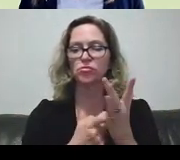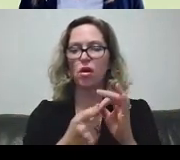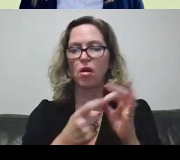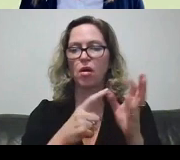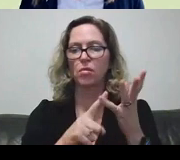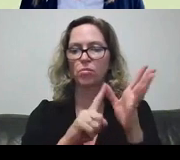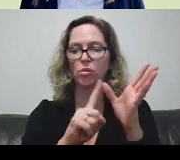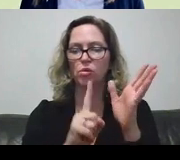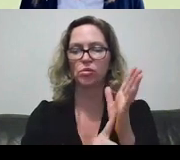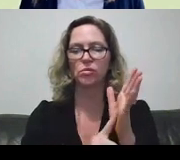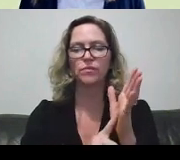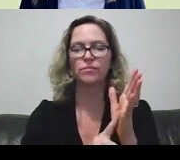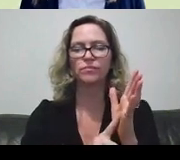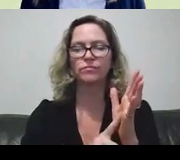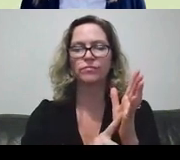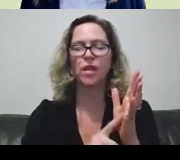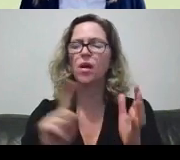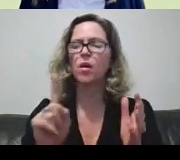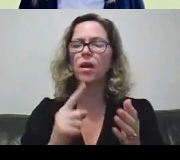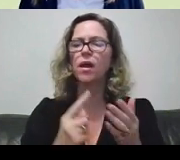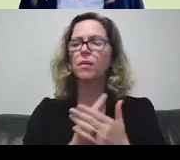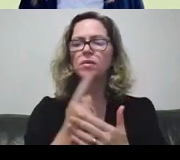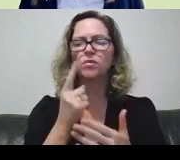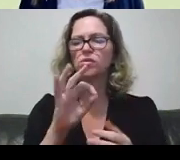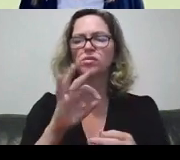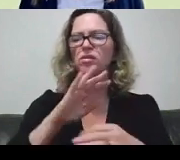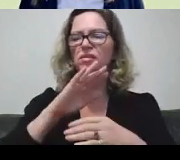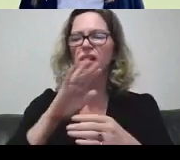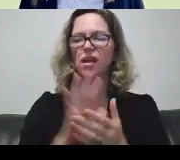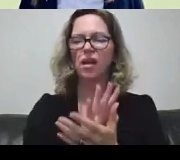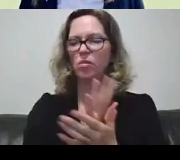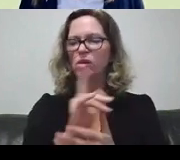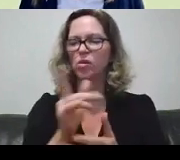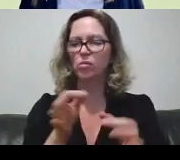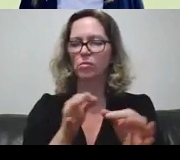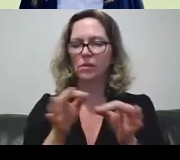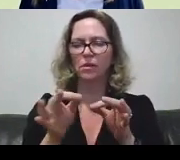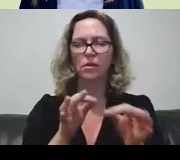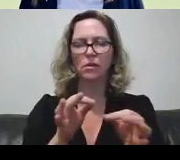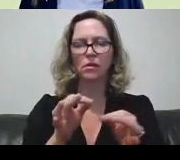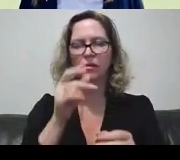happy with a plan? You can submit a participant information access which is also